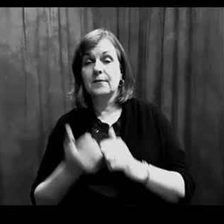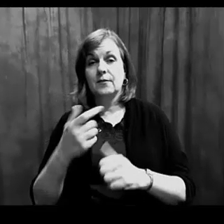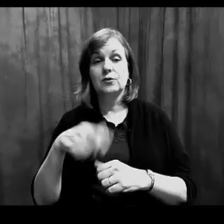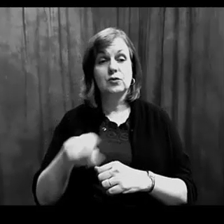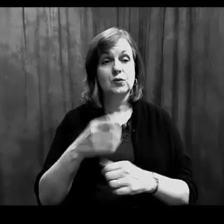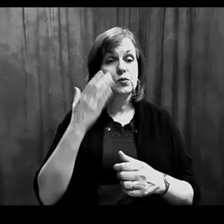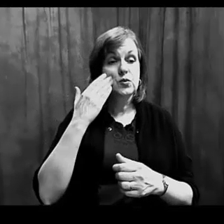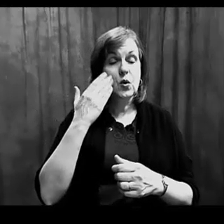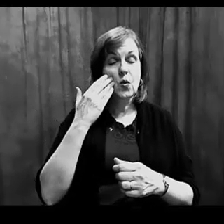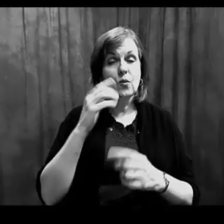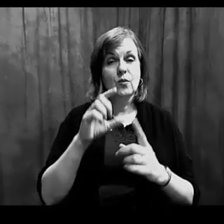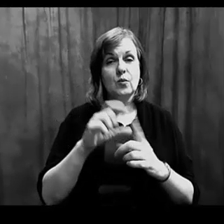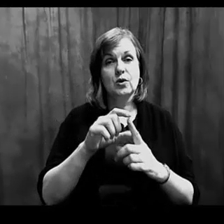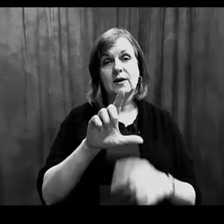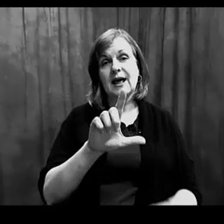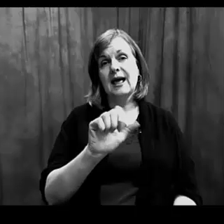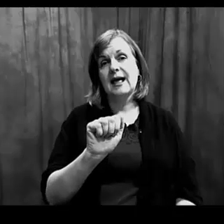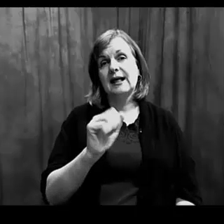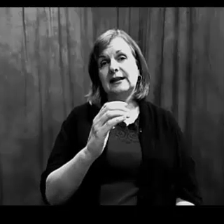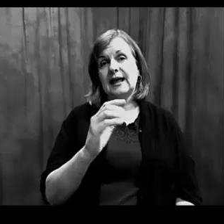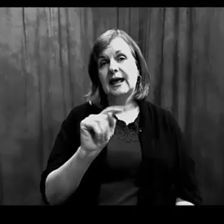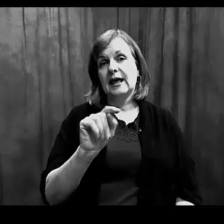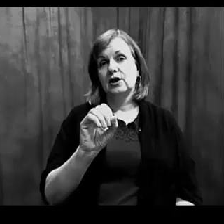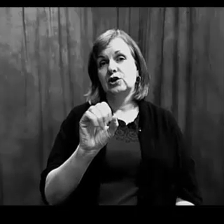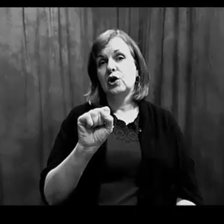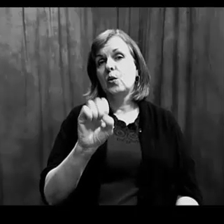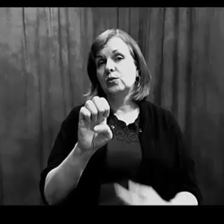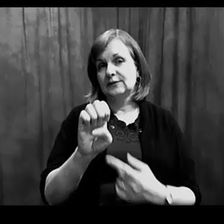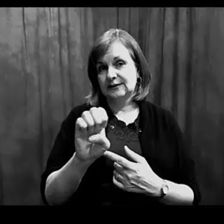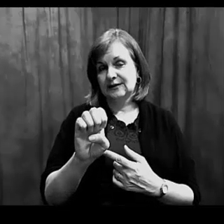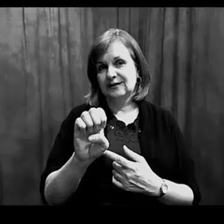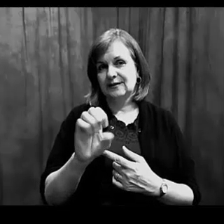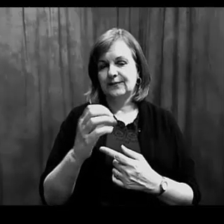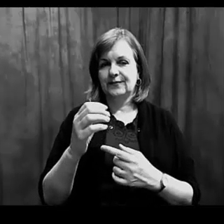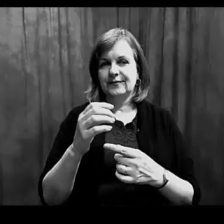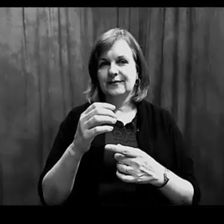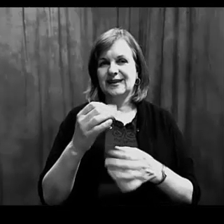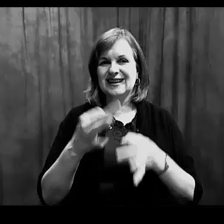some of you may know lactose